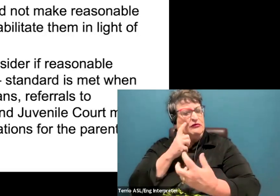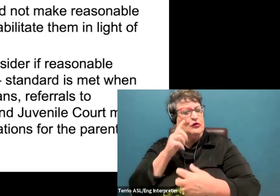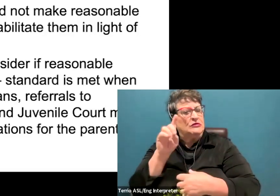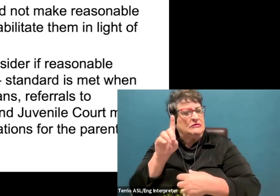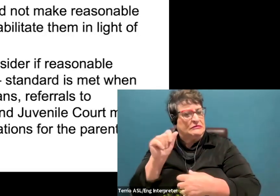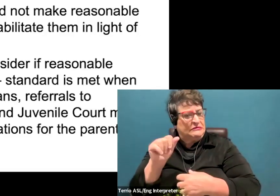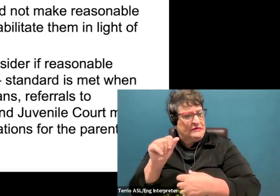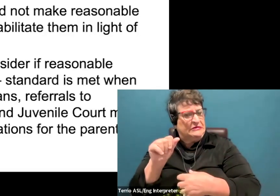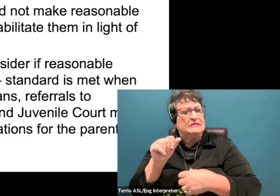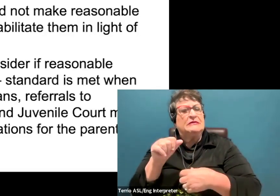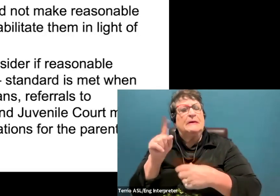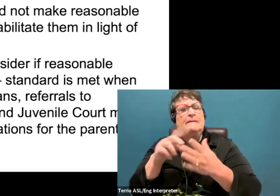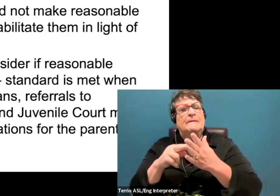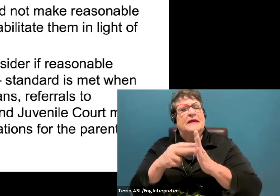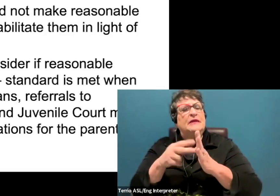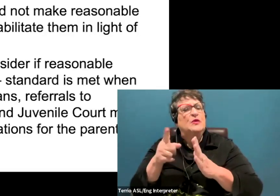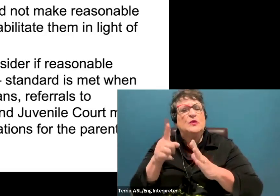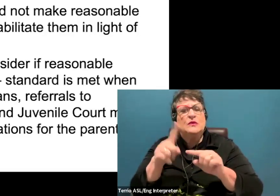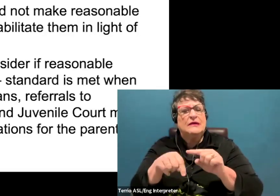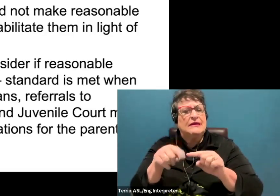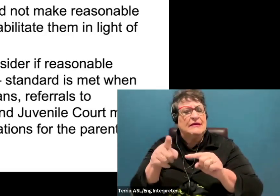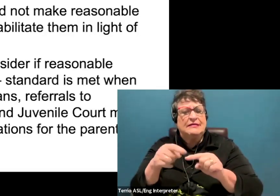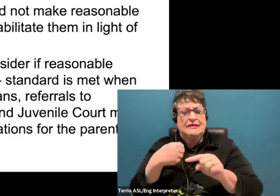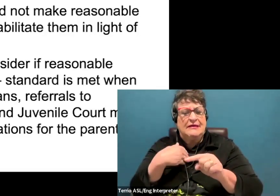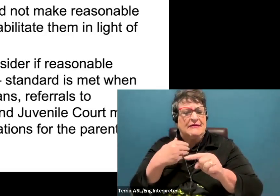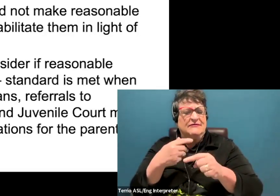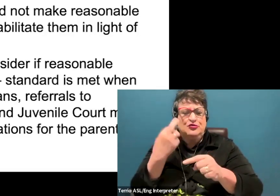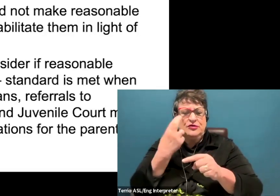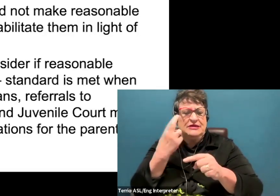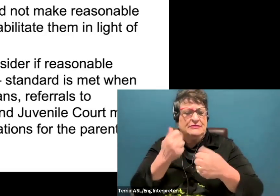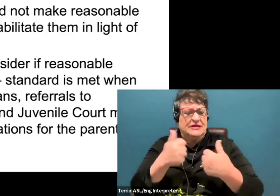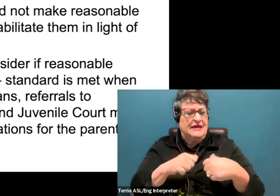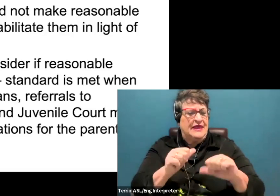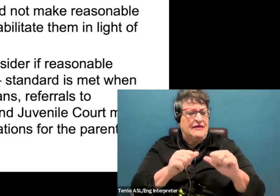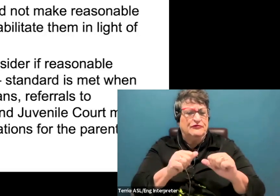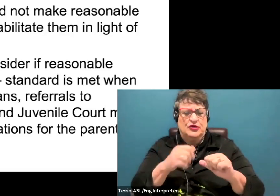saying is you cannot provide reasonable efforts if it's not accessible.